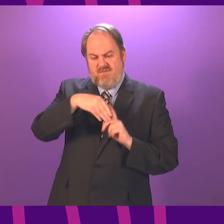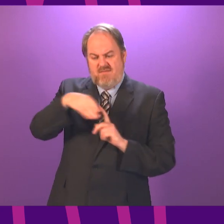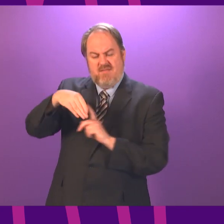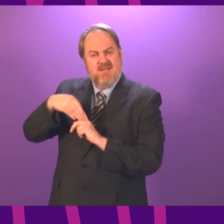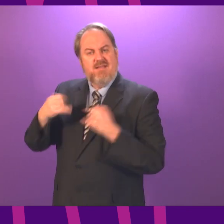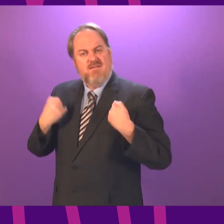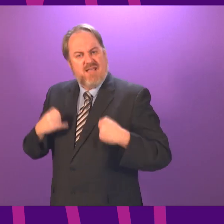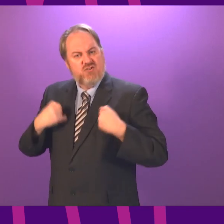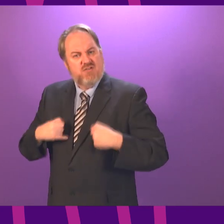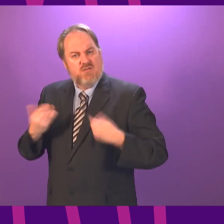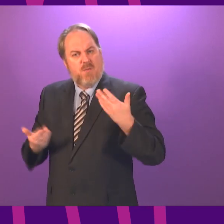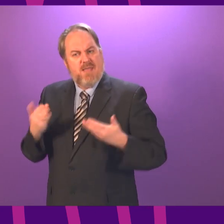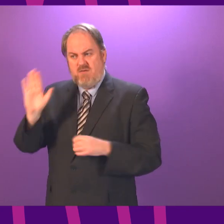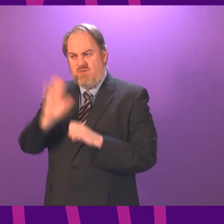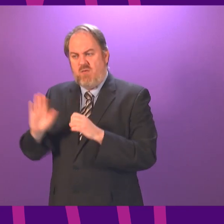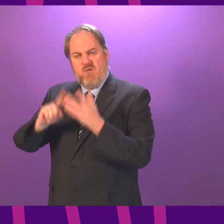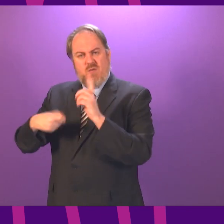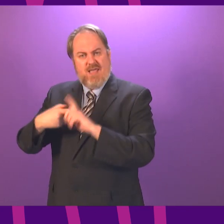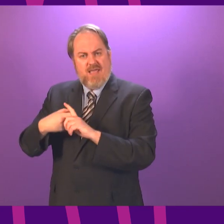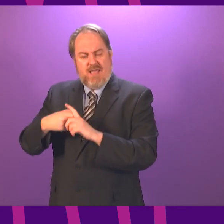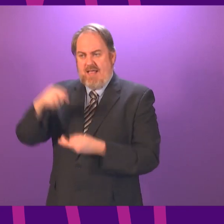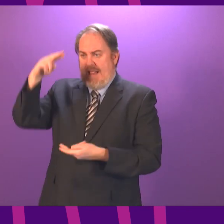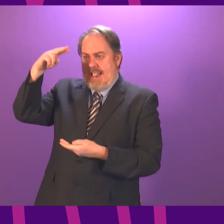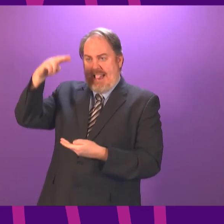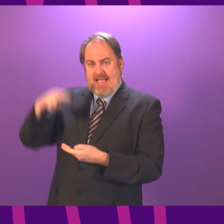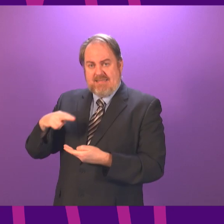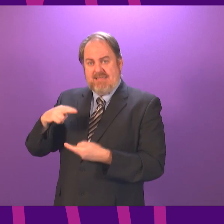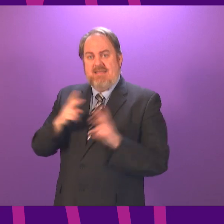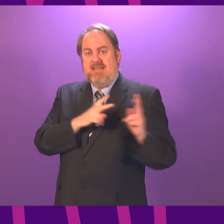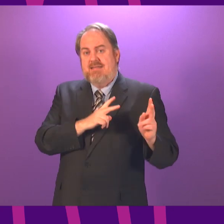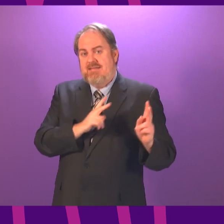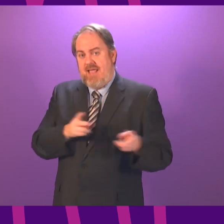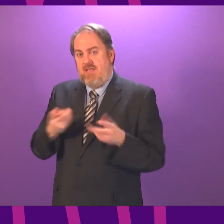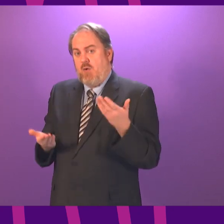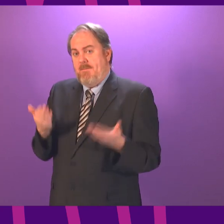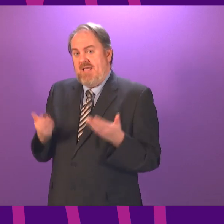proportionally lower number of deaths. No one should misunderstand my point: the number